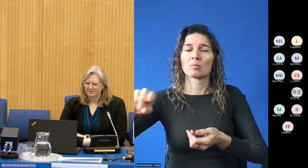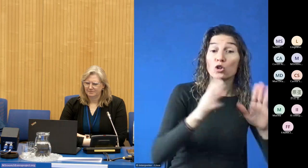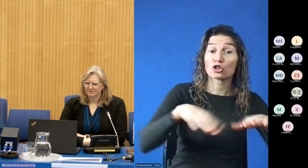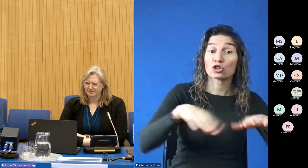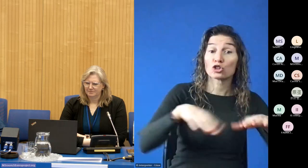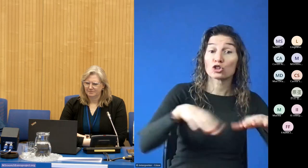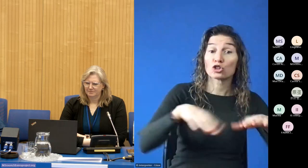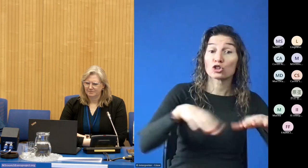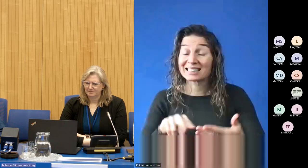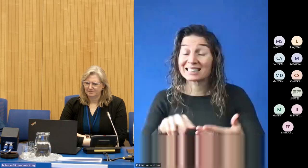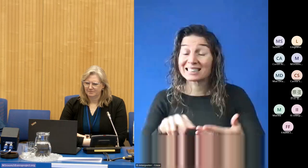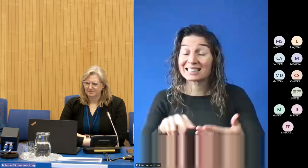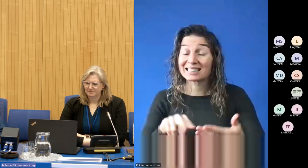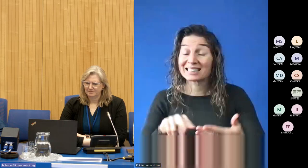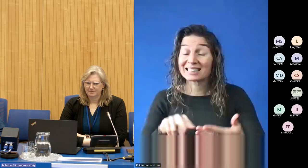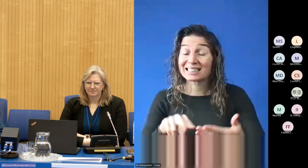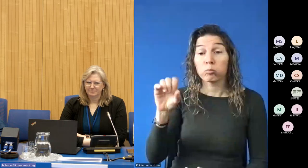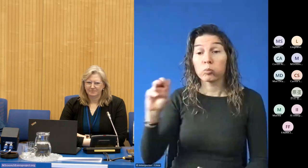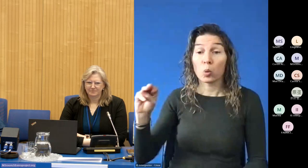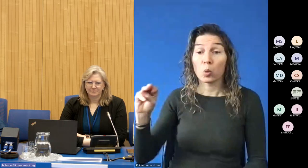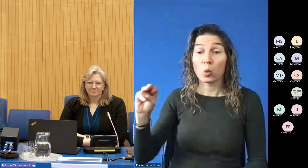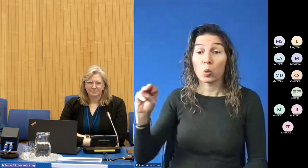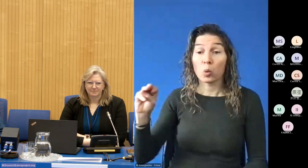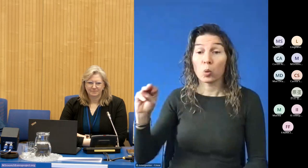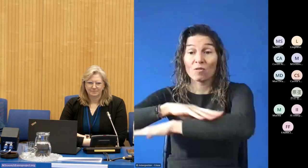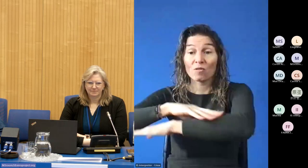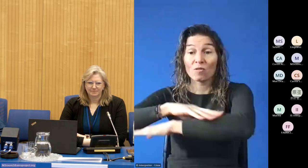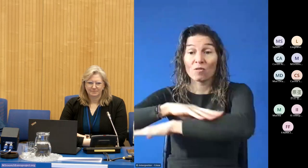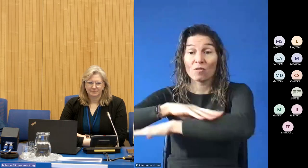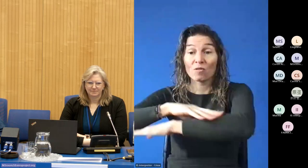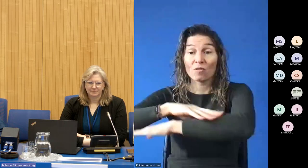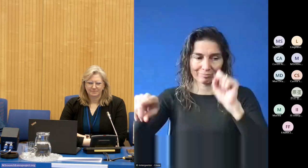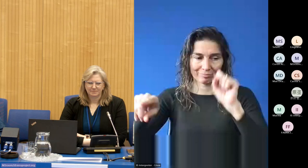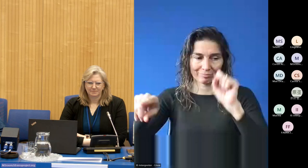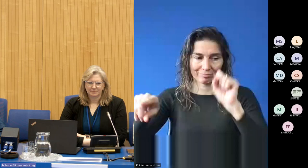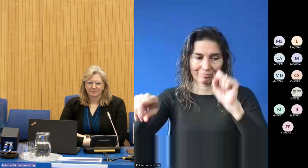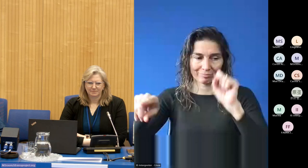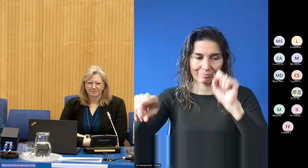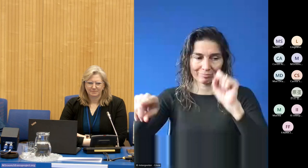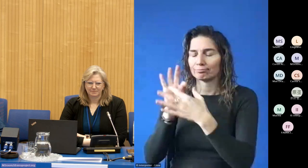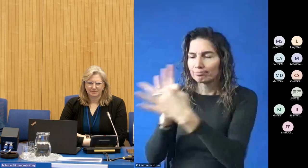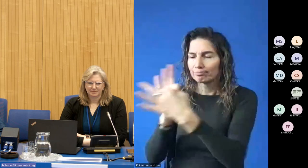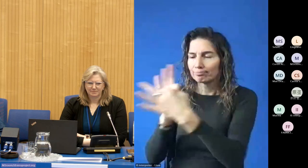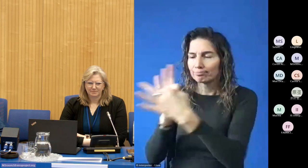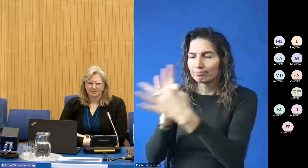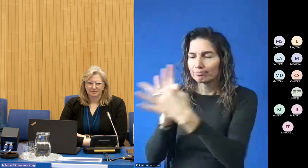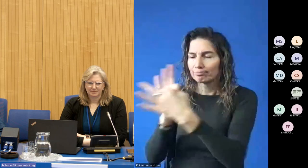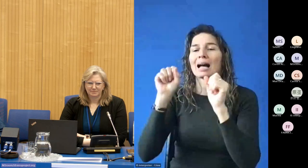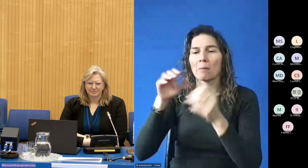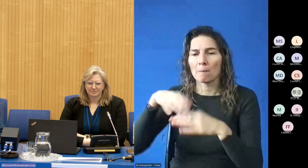that was made more accessible so that you can then print mail copies from it. You can create